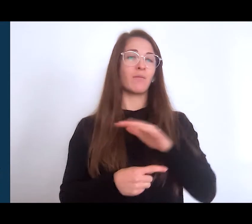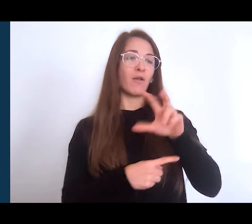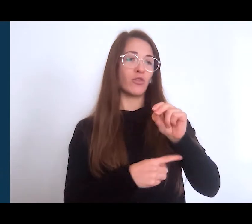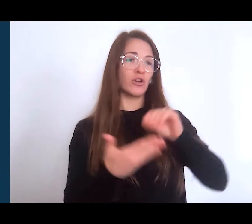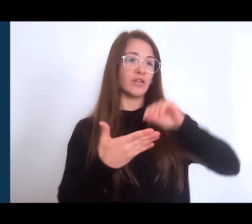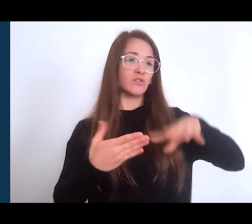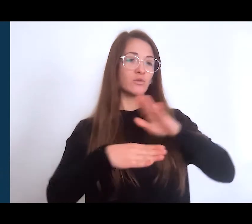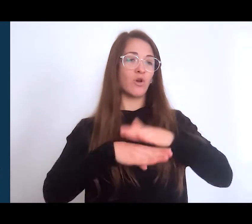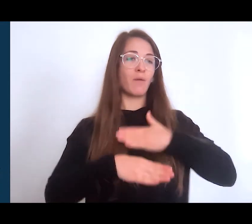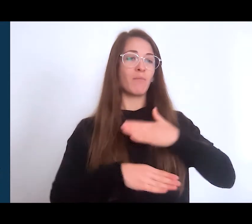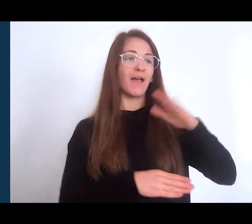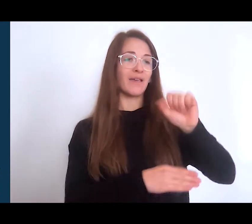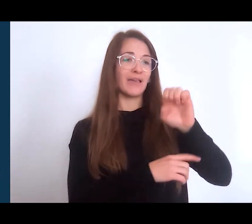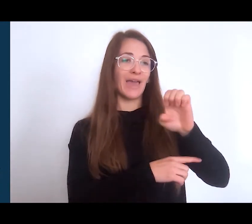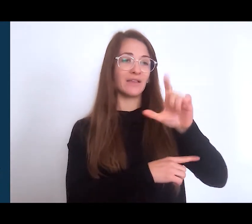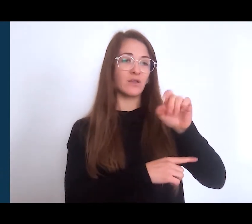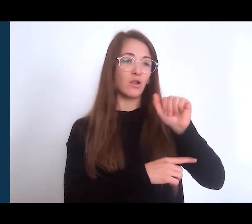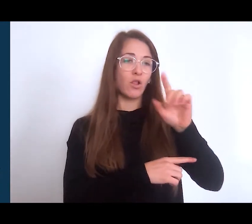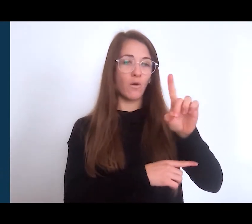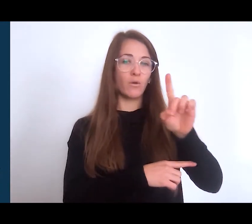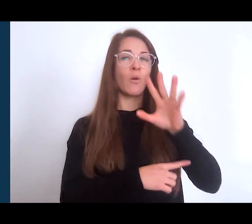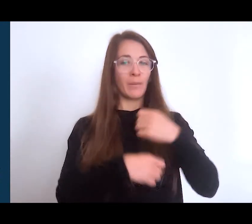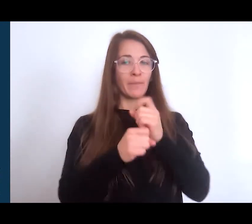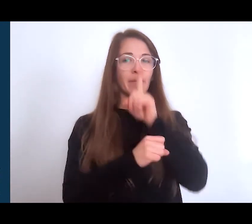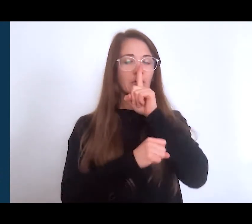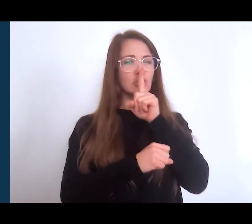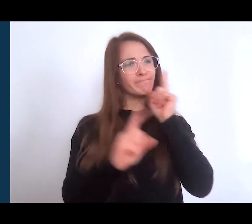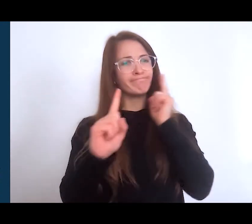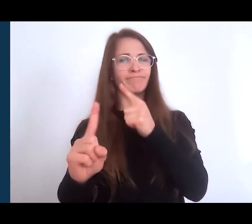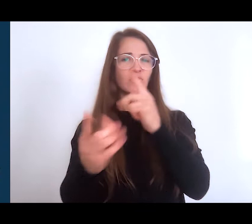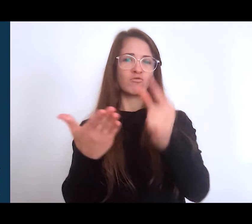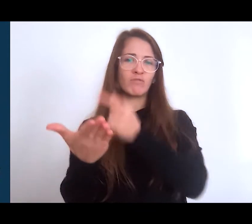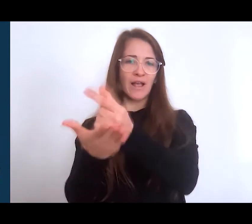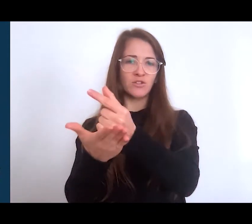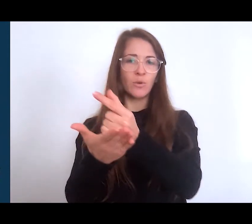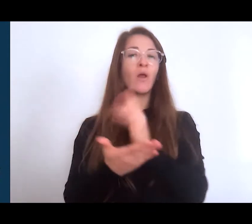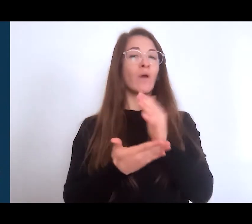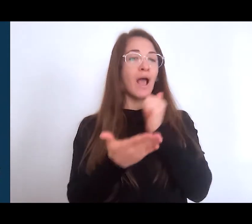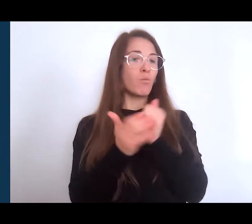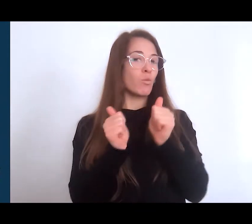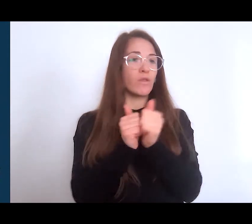I WAS A YOUTH ADVOCATE AND I MADE SURE THEY WERE ON THE WAY TO GRADUATING.